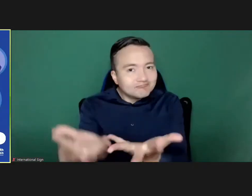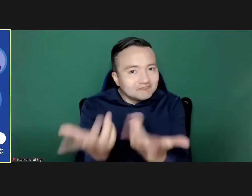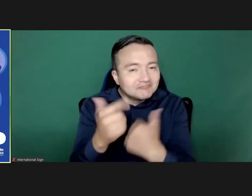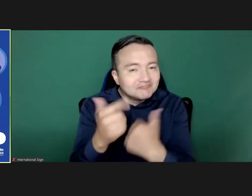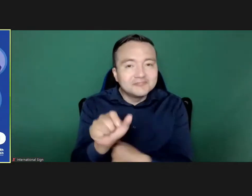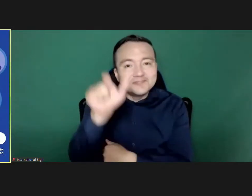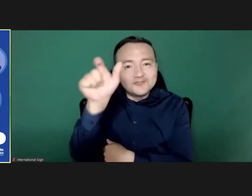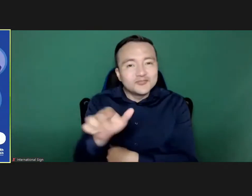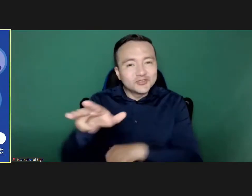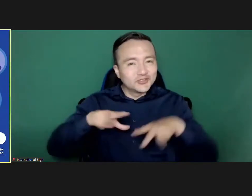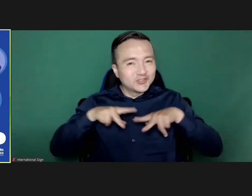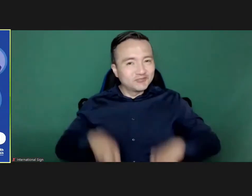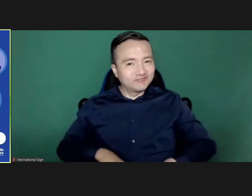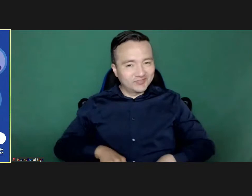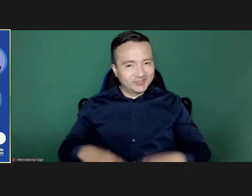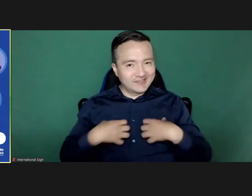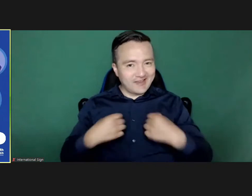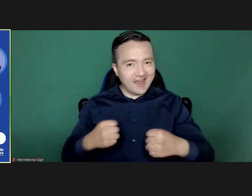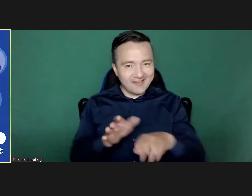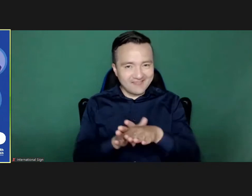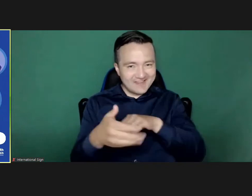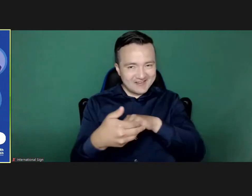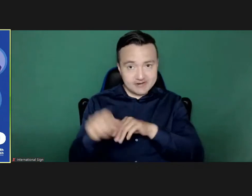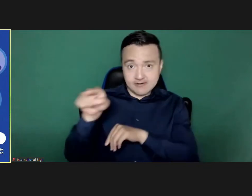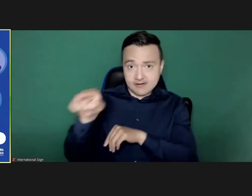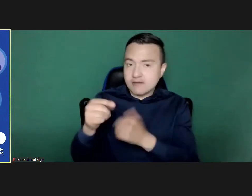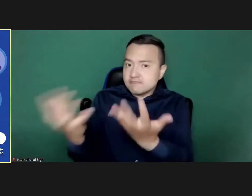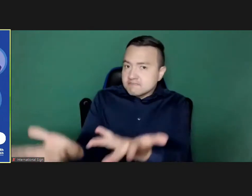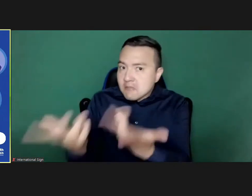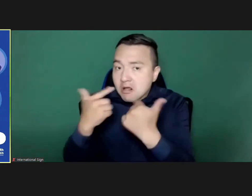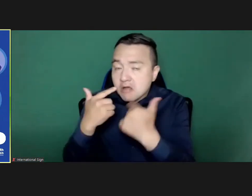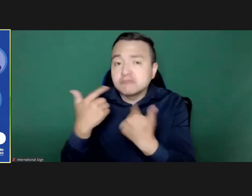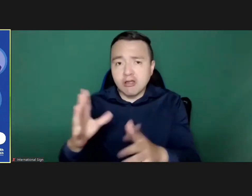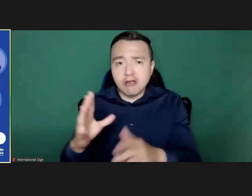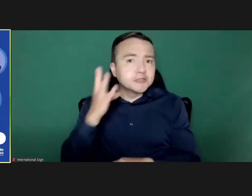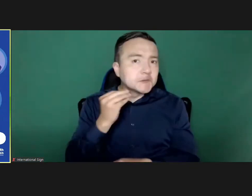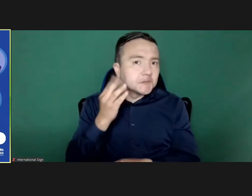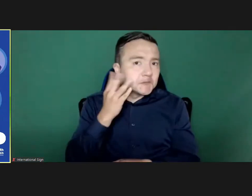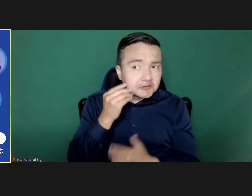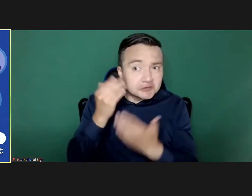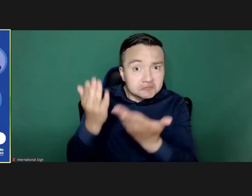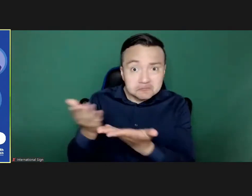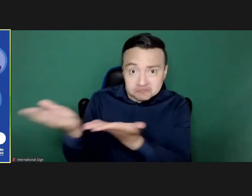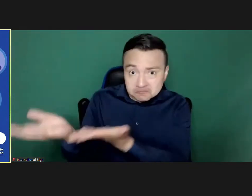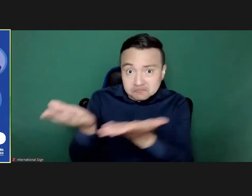Over to you, Dr. Tufton.